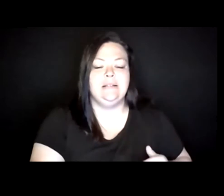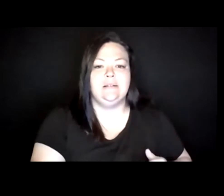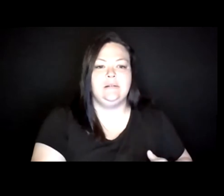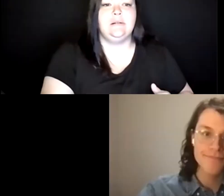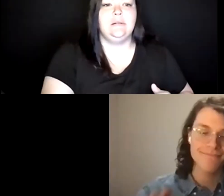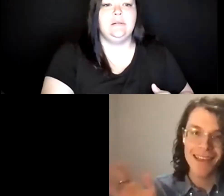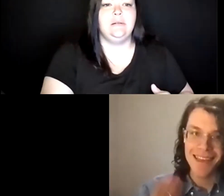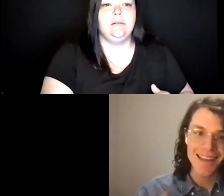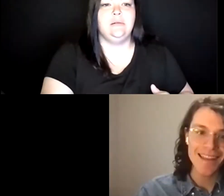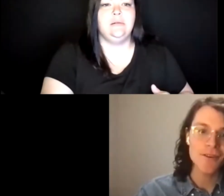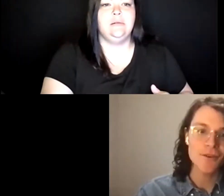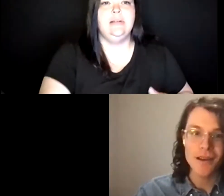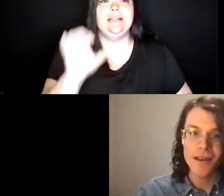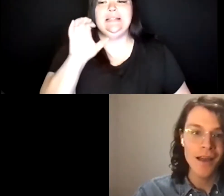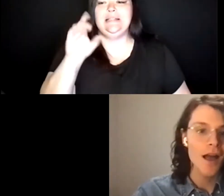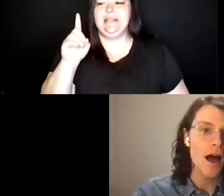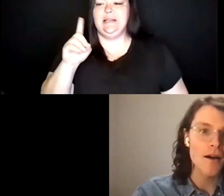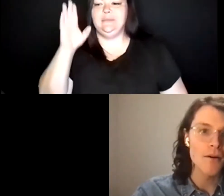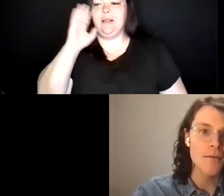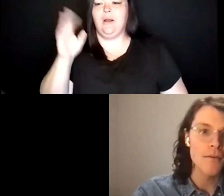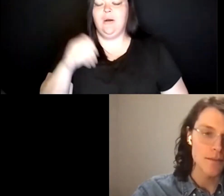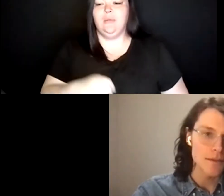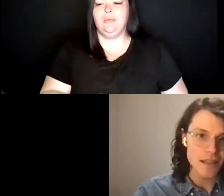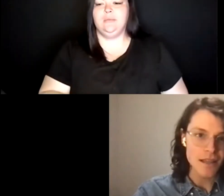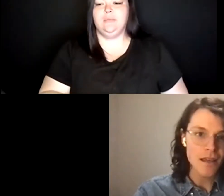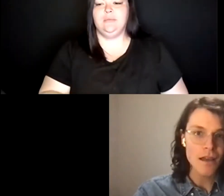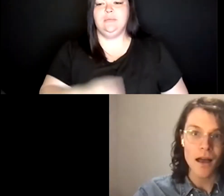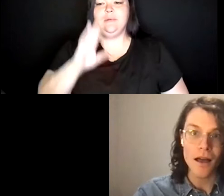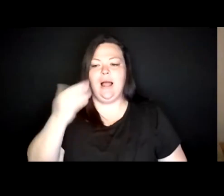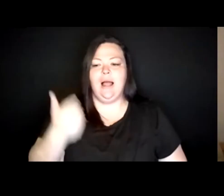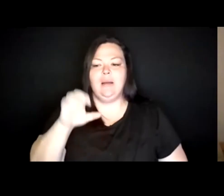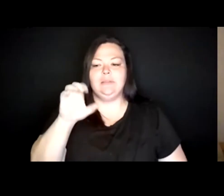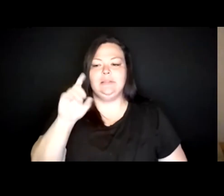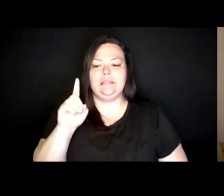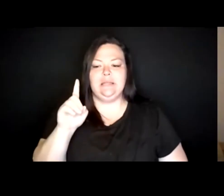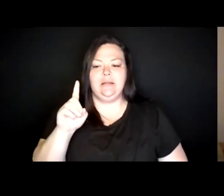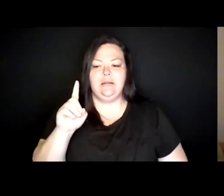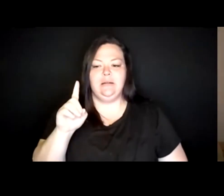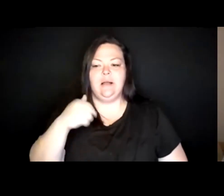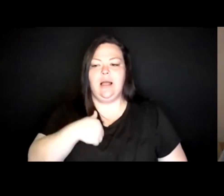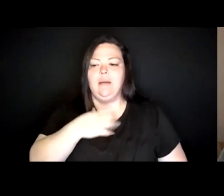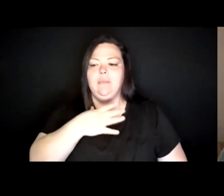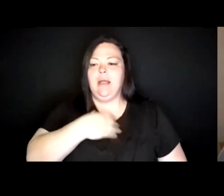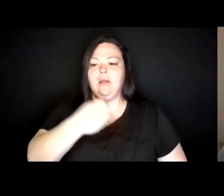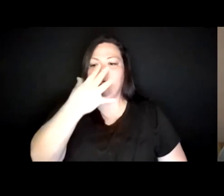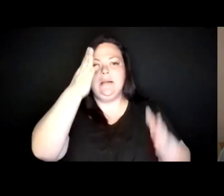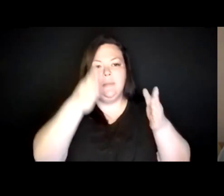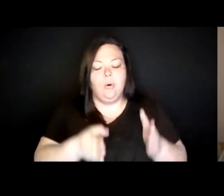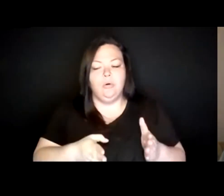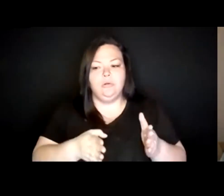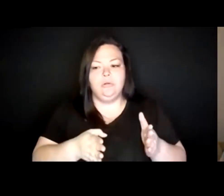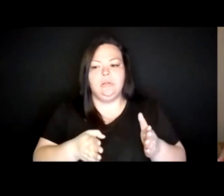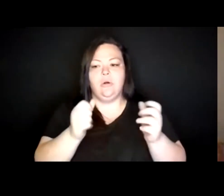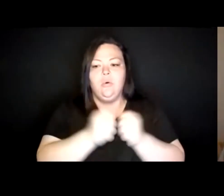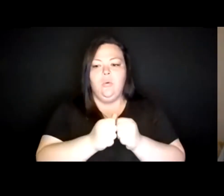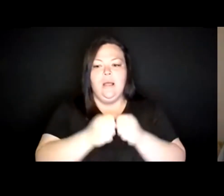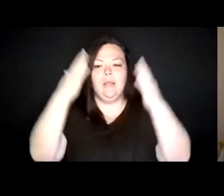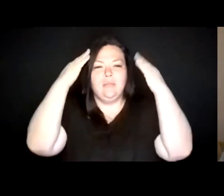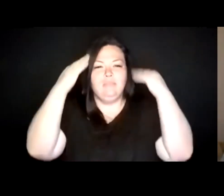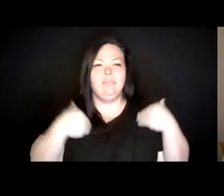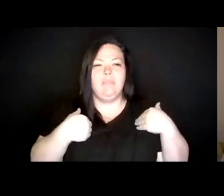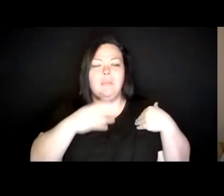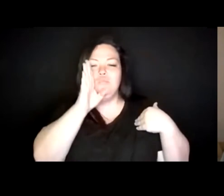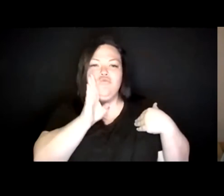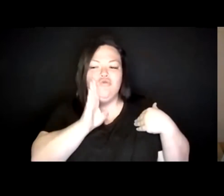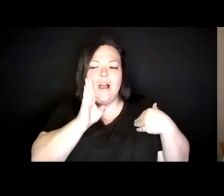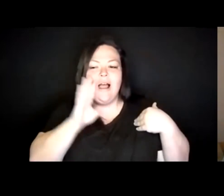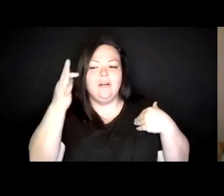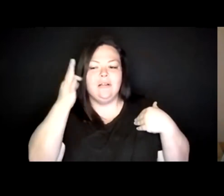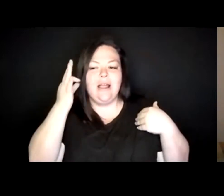Hello, um, my name is CD, um, I am a white person with long brownish hair in a blue denim